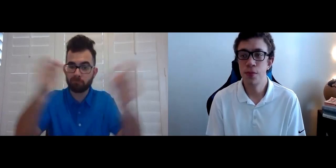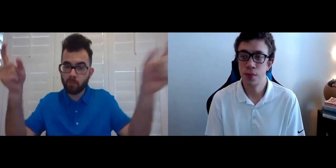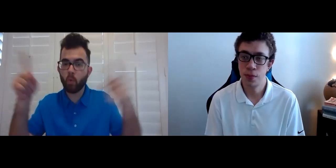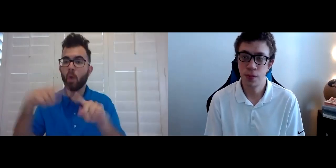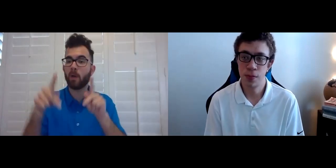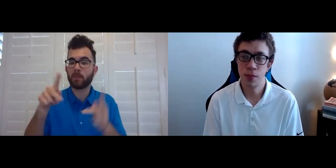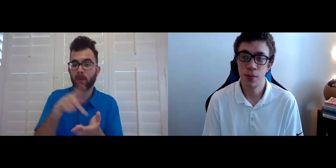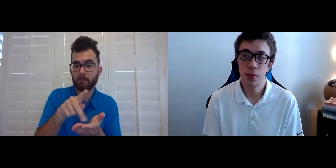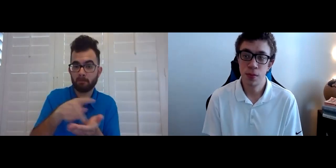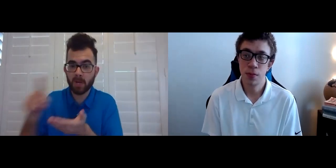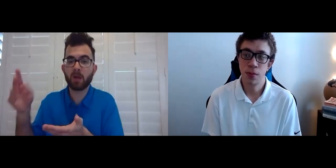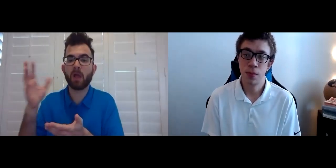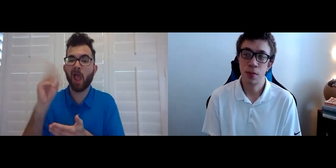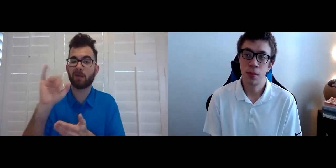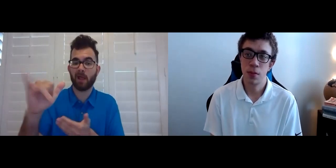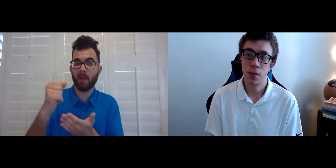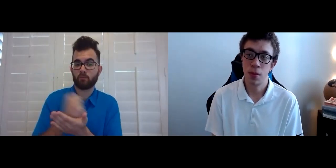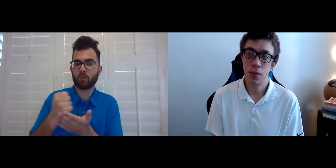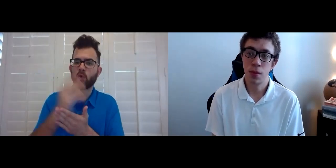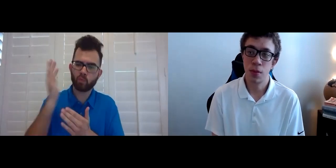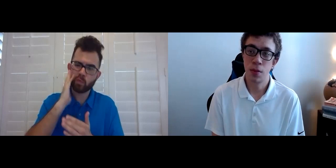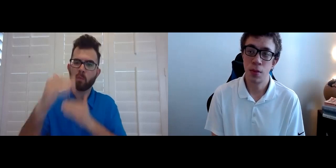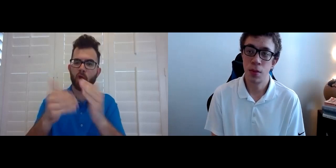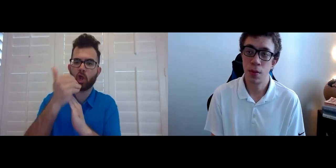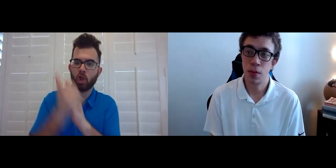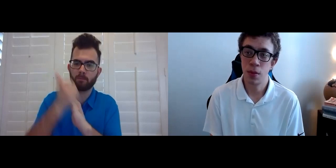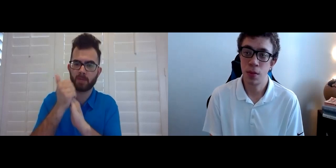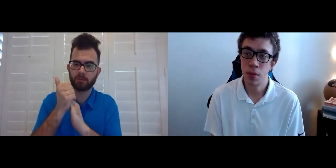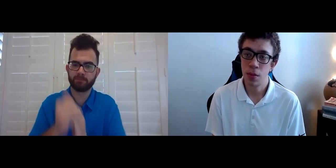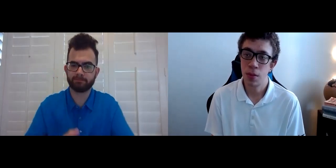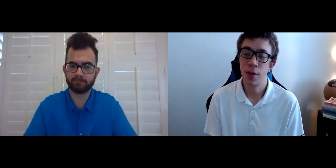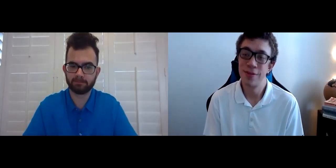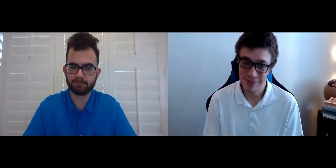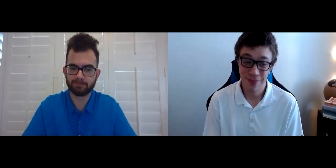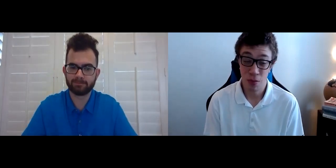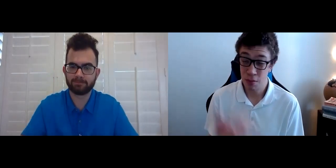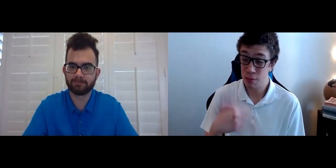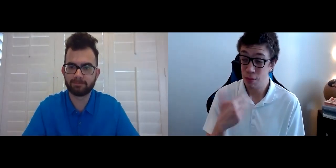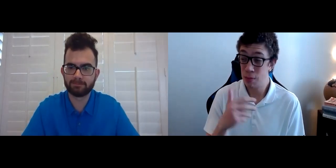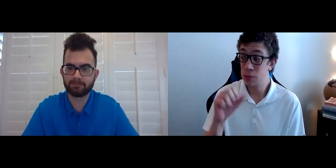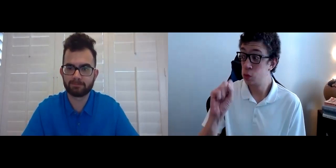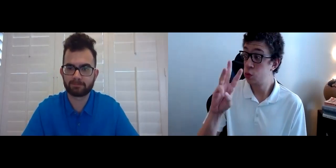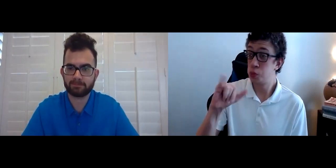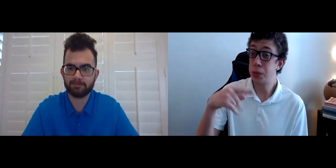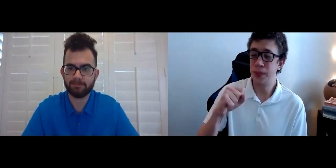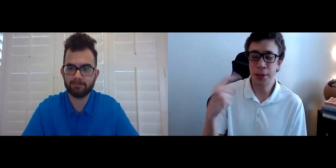Yes, there are several apps out there. But they only offer one attribute, the bill splitting itself.